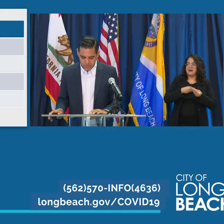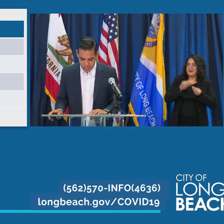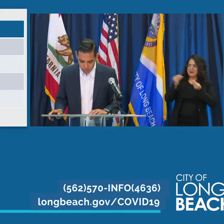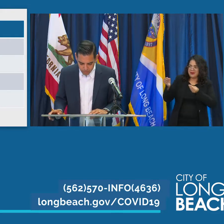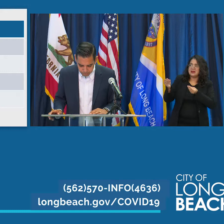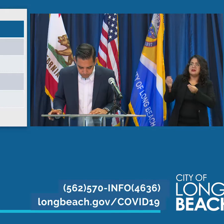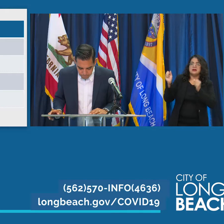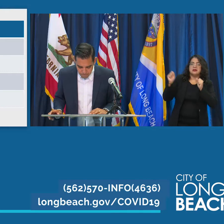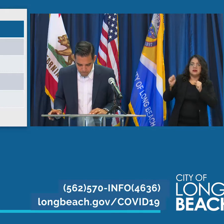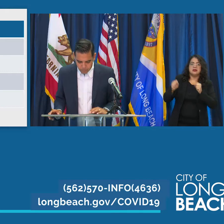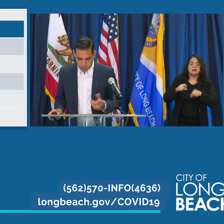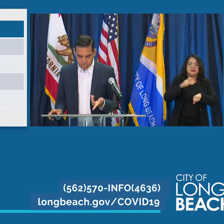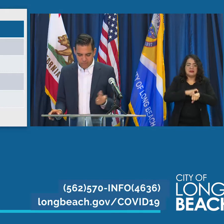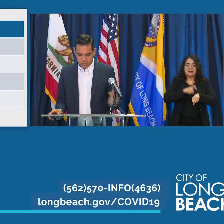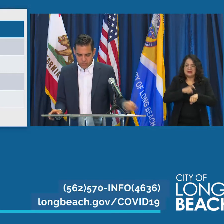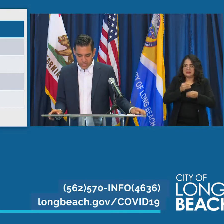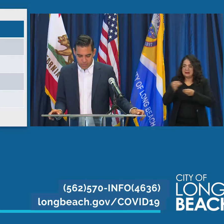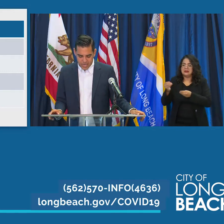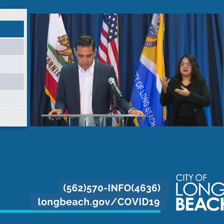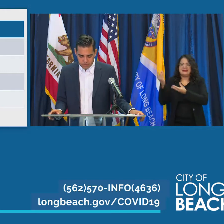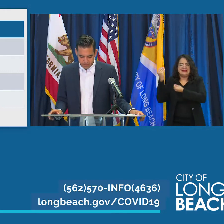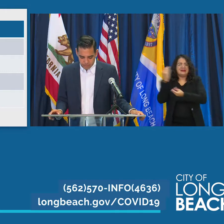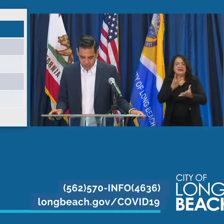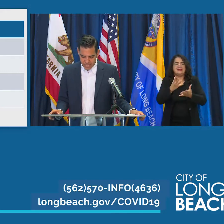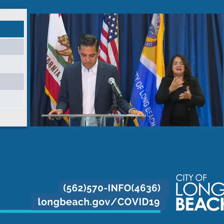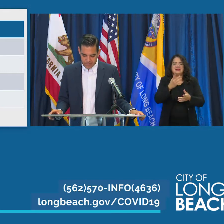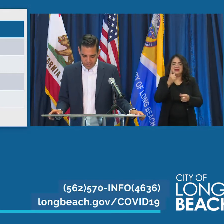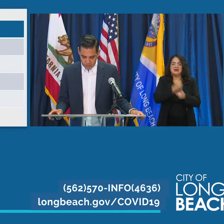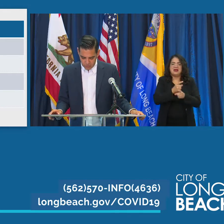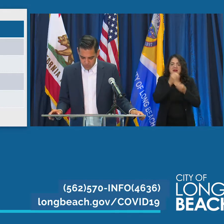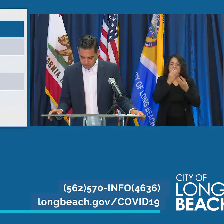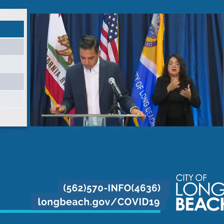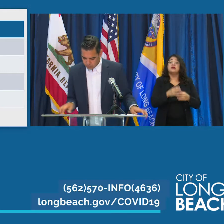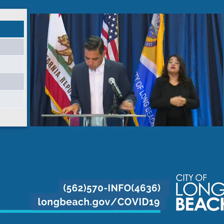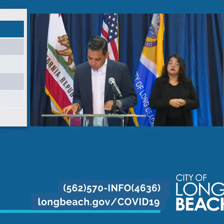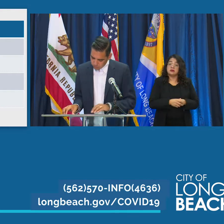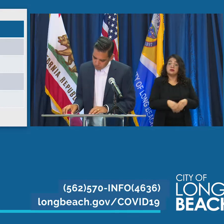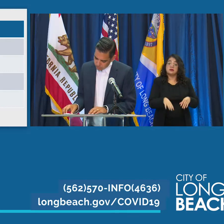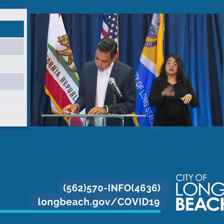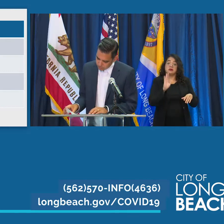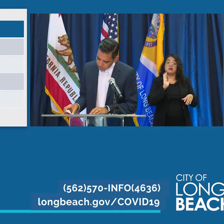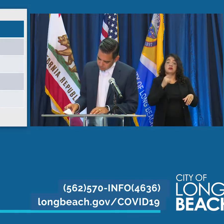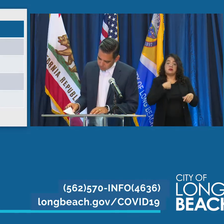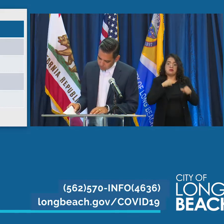available, convention center beds and ventilator use.